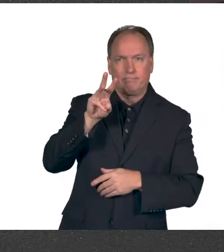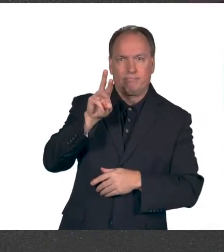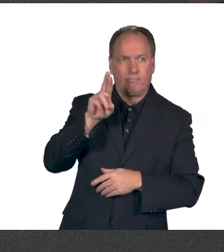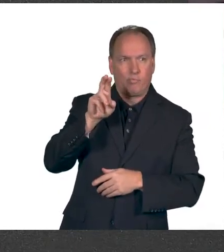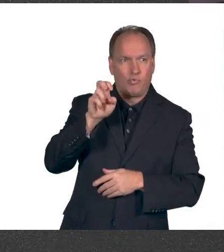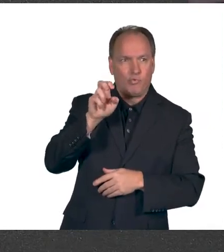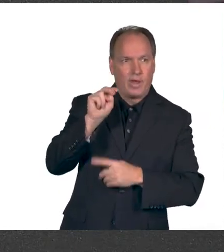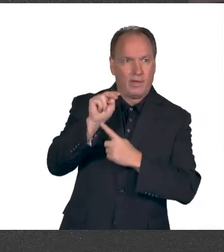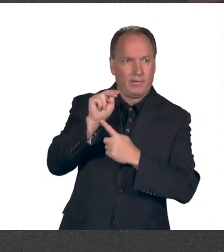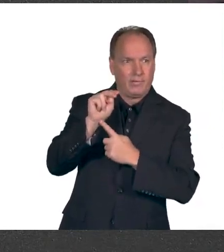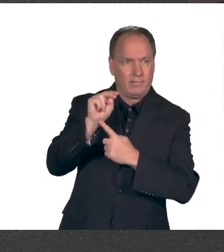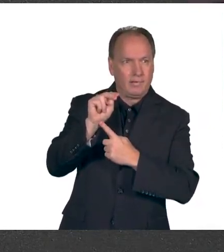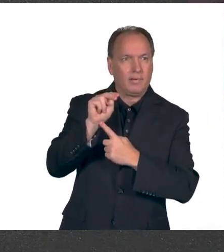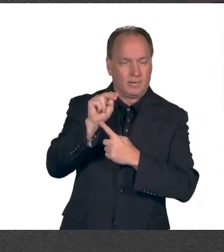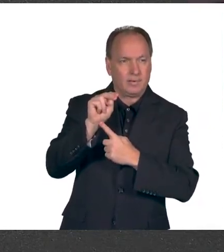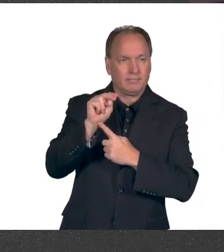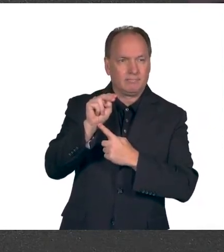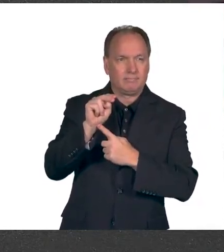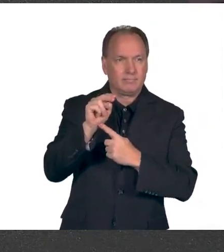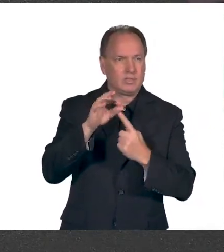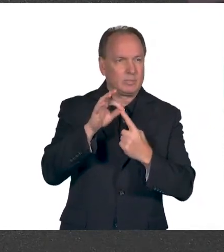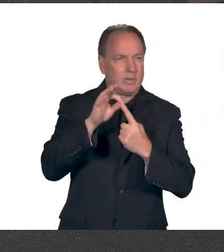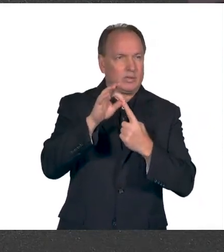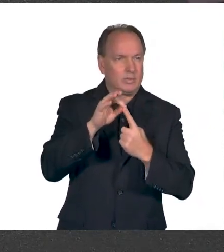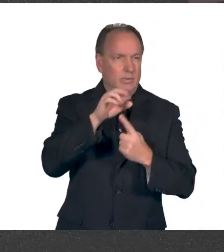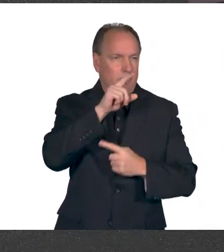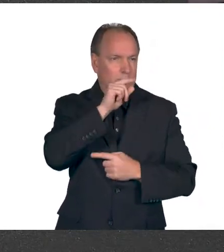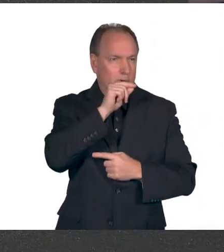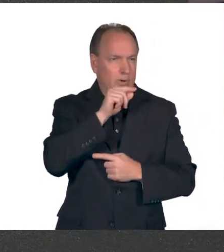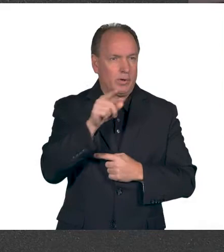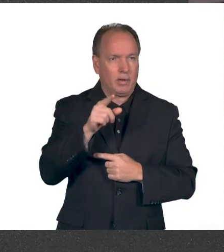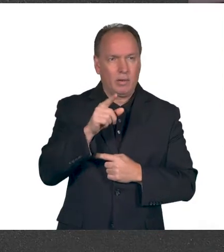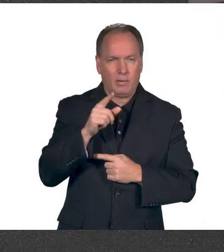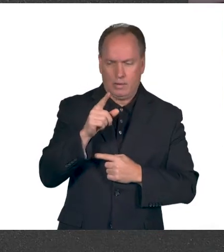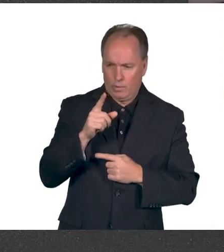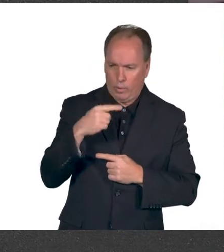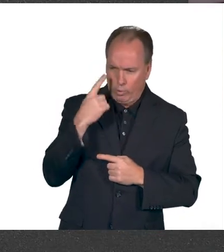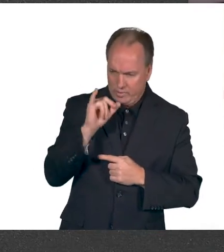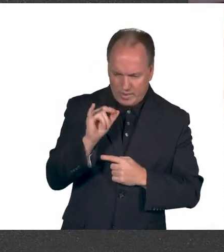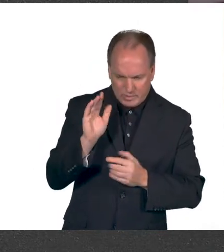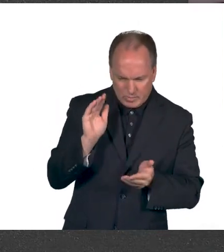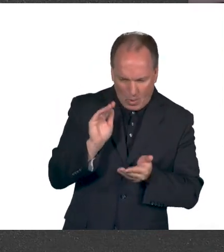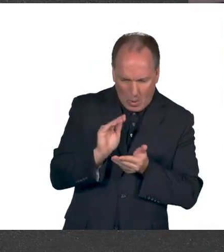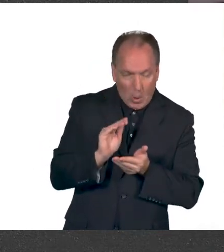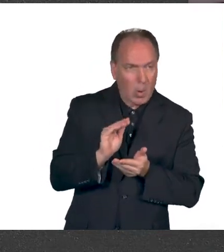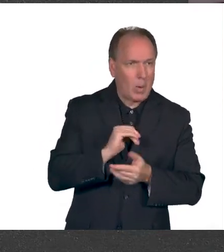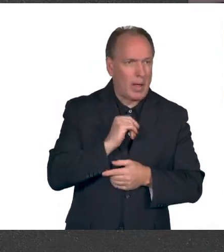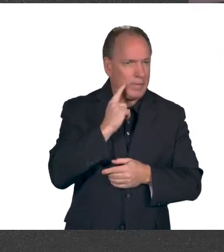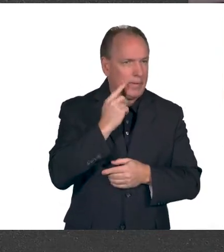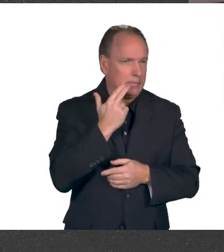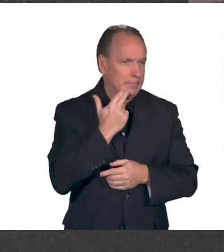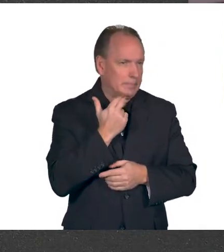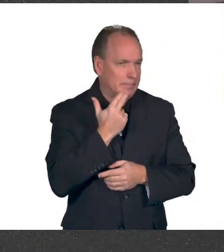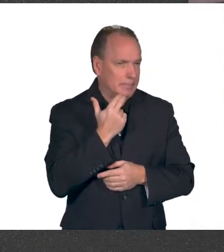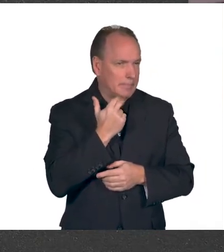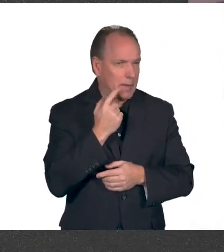This was wren this was wren oh my goodness wren looks small, I think because he's small,